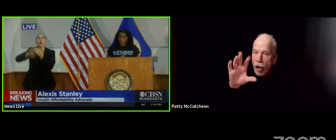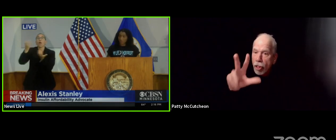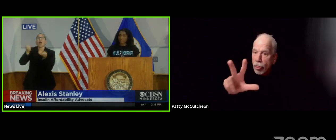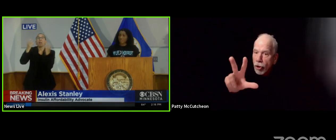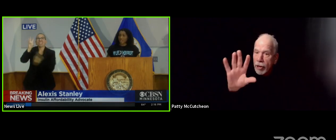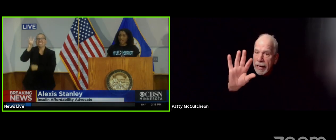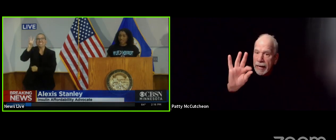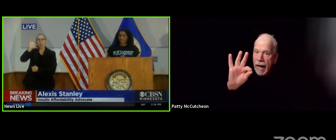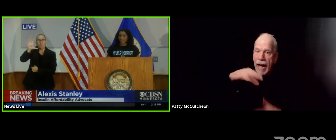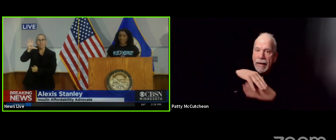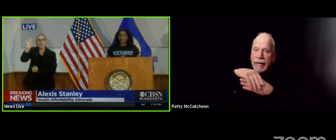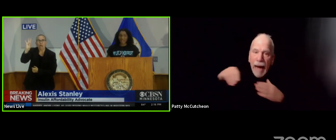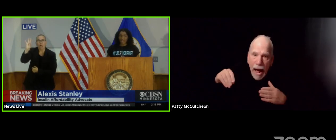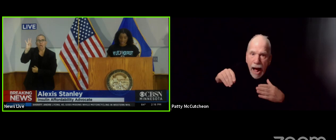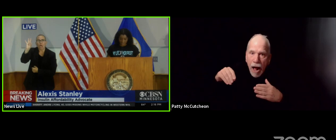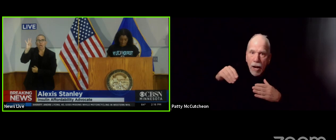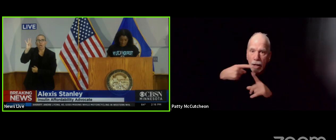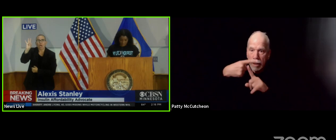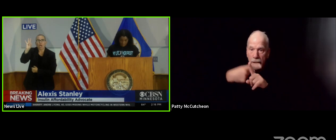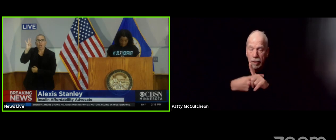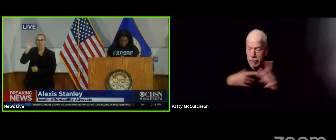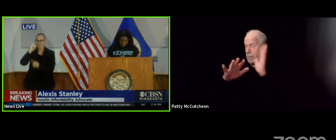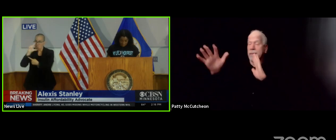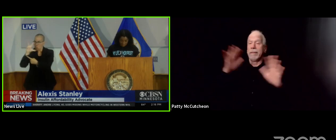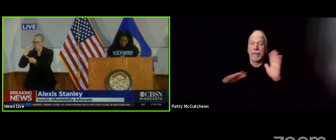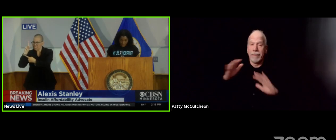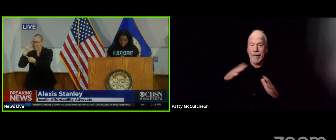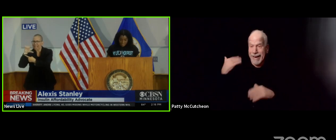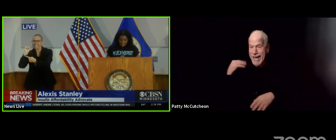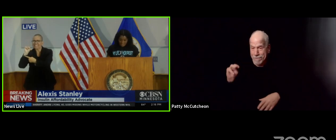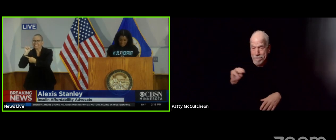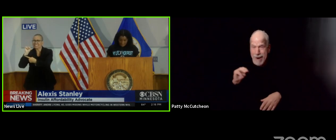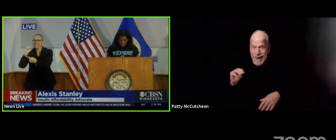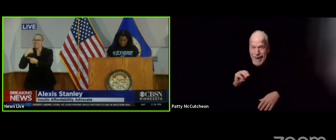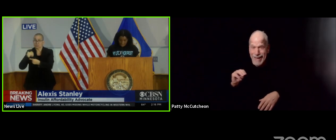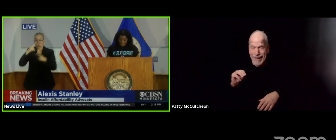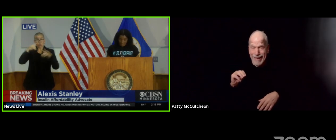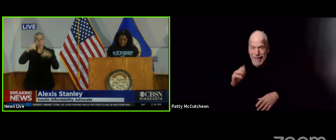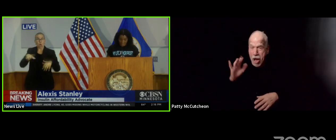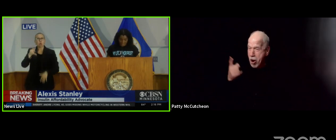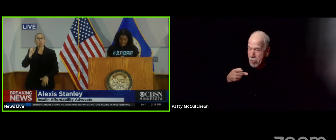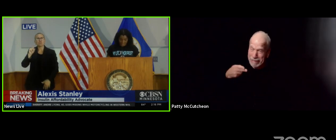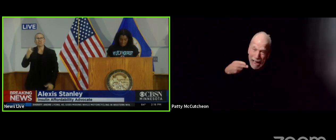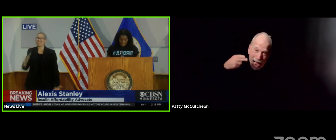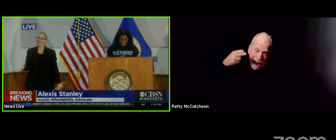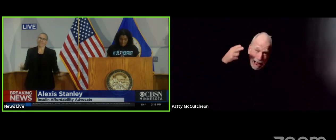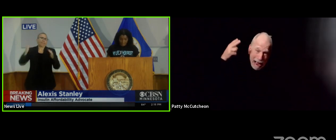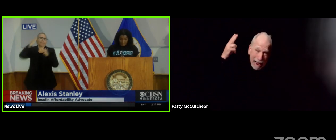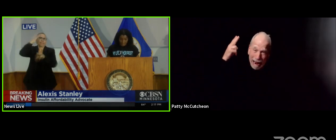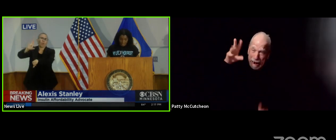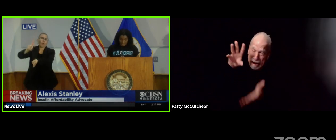ALWAYS BEEN THAT HIGH, IF NOT HIGHER. SINCE BEING DIAGNOSED, BACK IN 2018, THE RETAIL PRICE OF MY